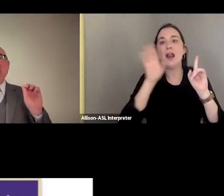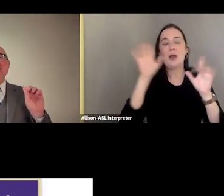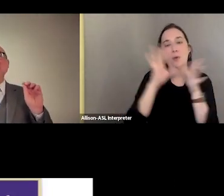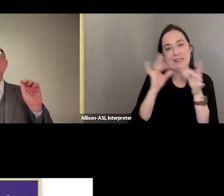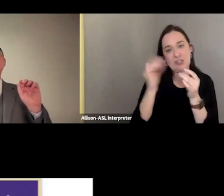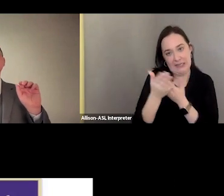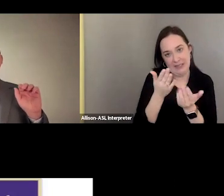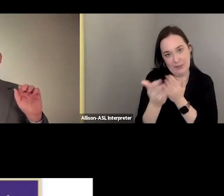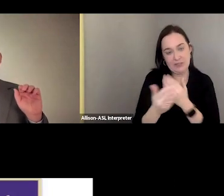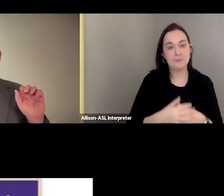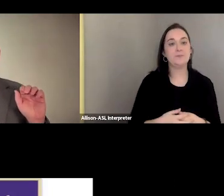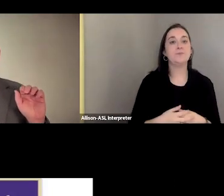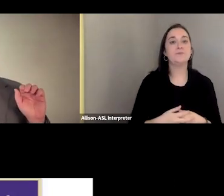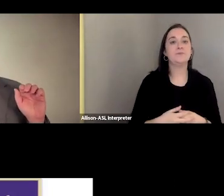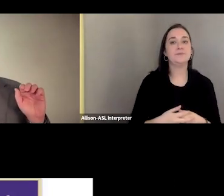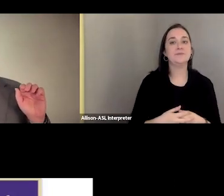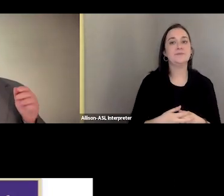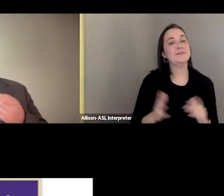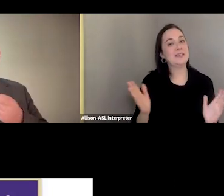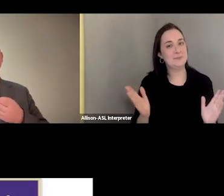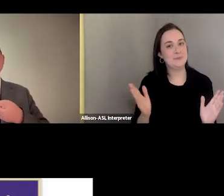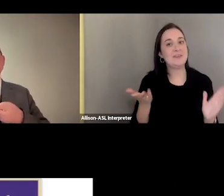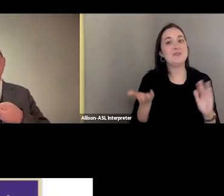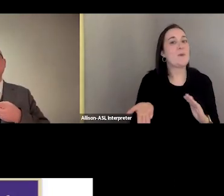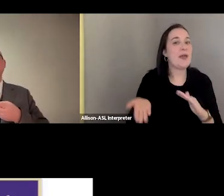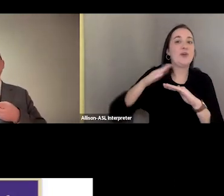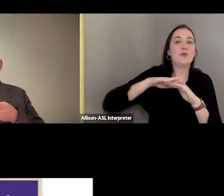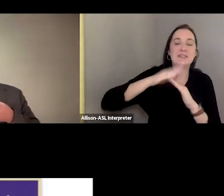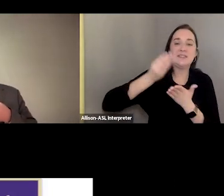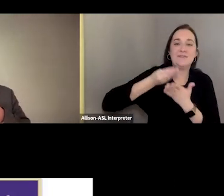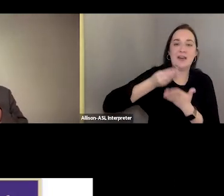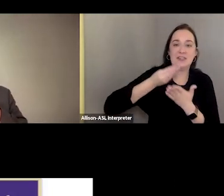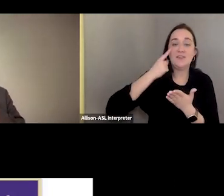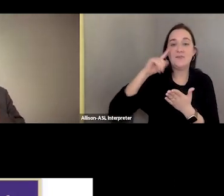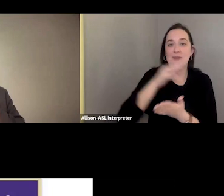That is to increase the funding you would give to your faculty and staff to receive additional training